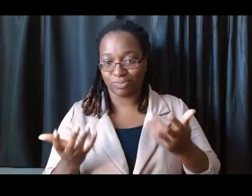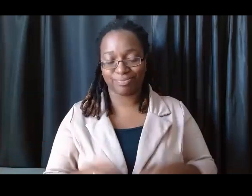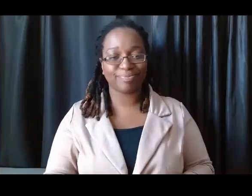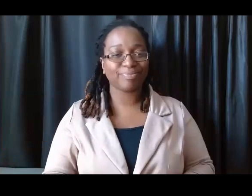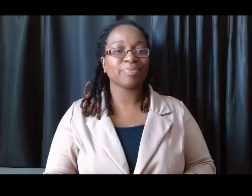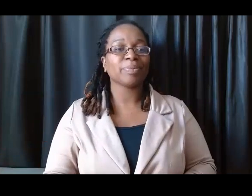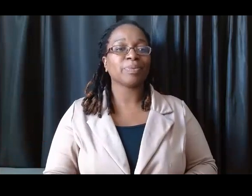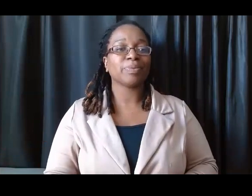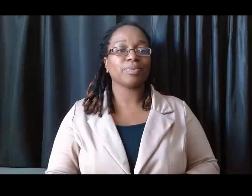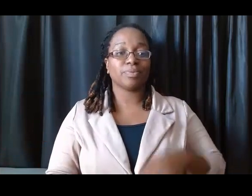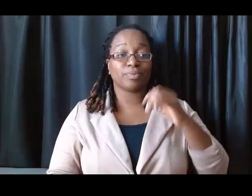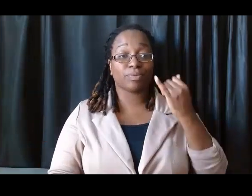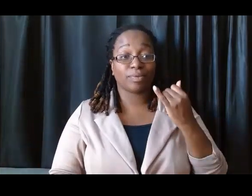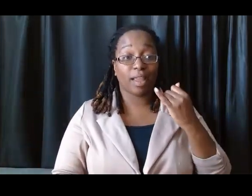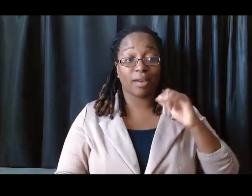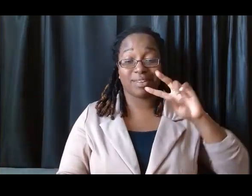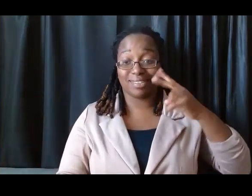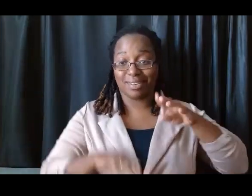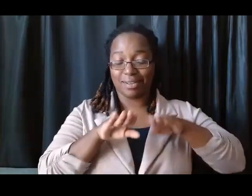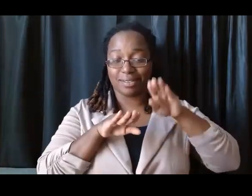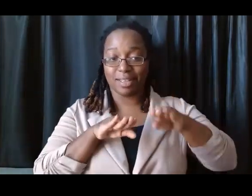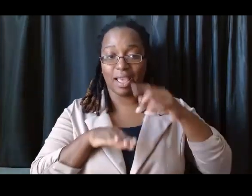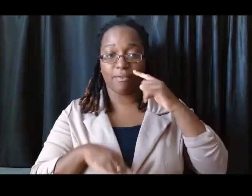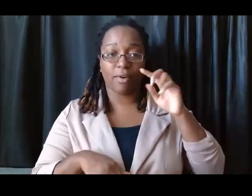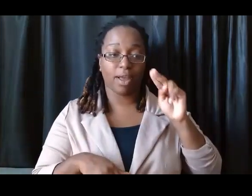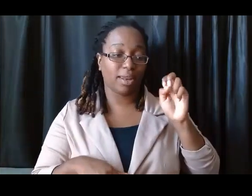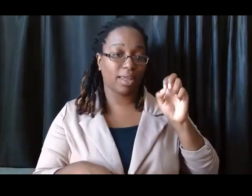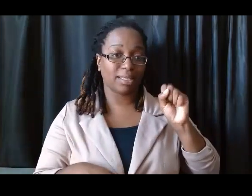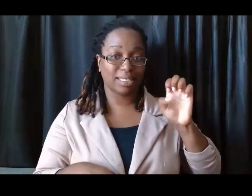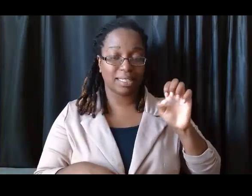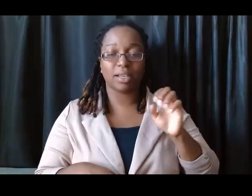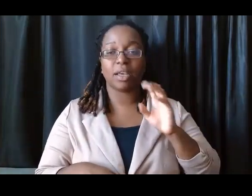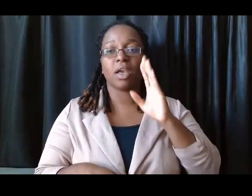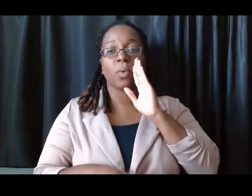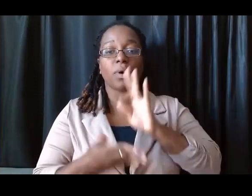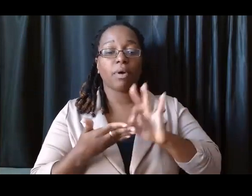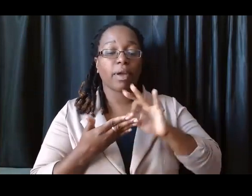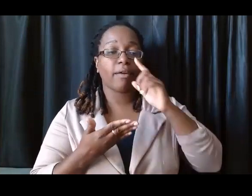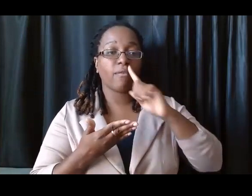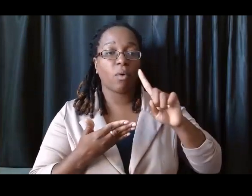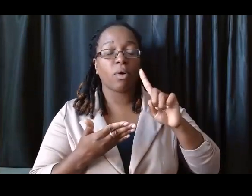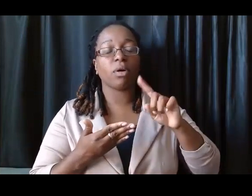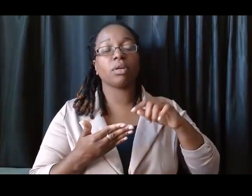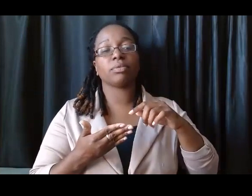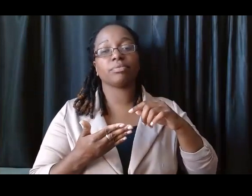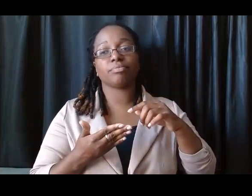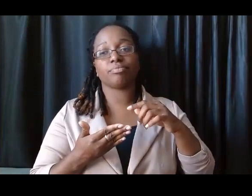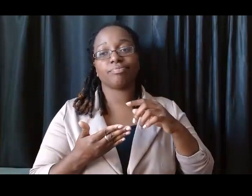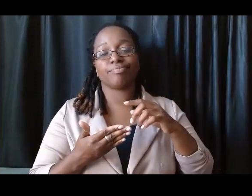So this second step in the NESE calculation is meant to account for the fact that really